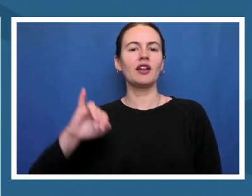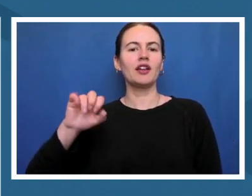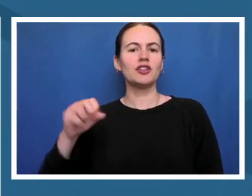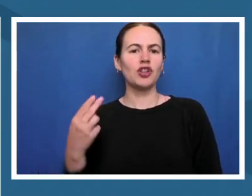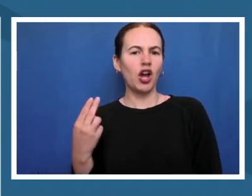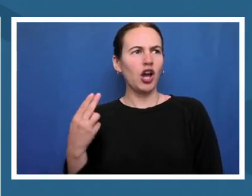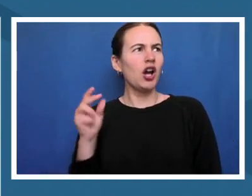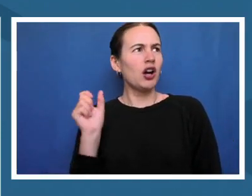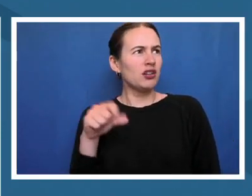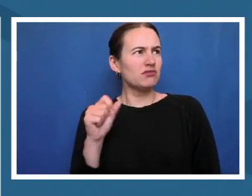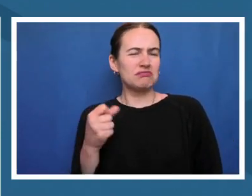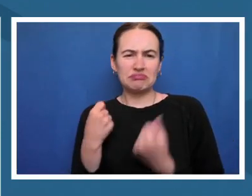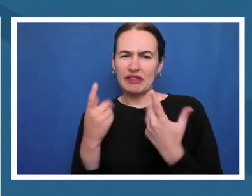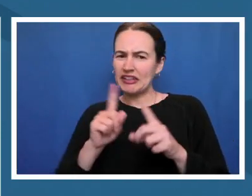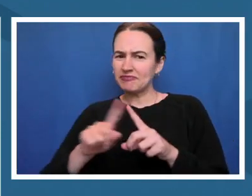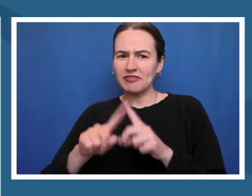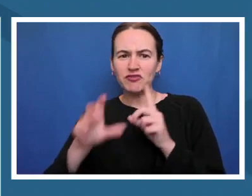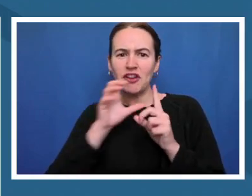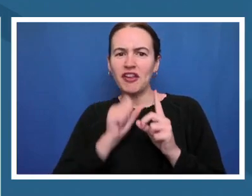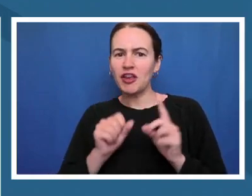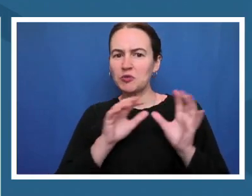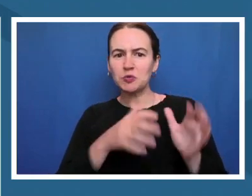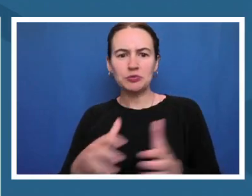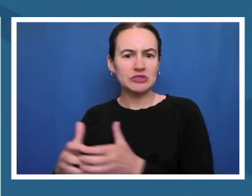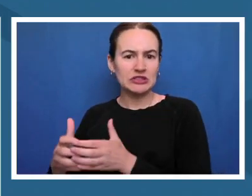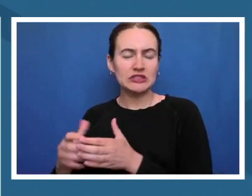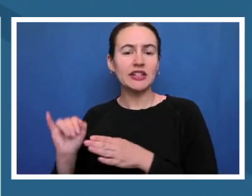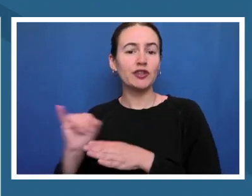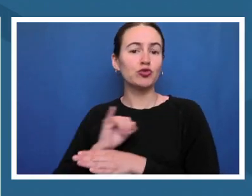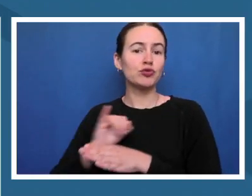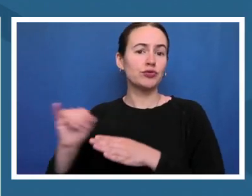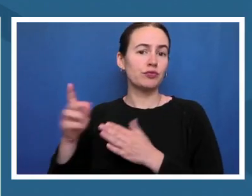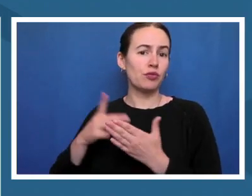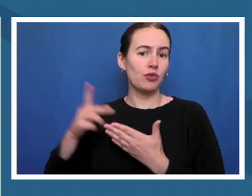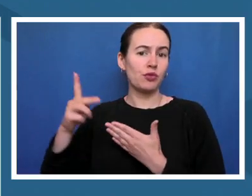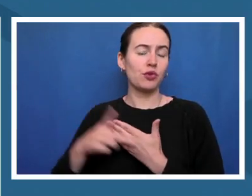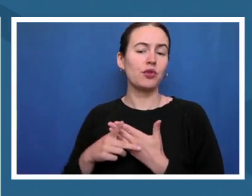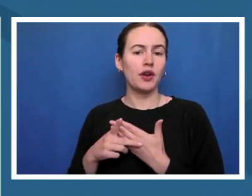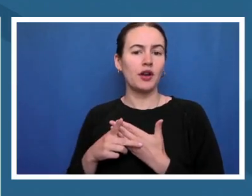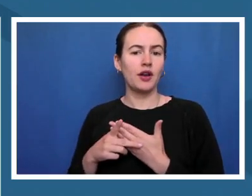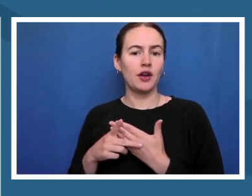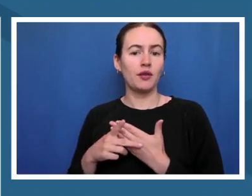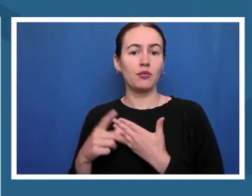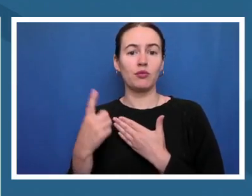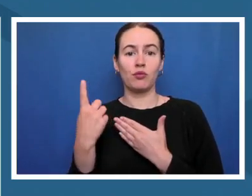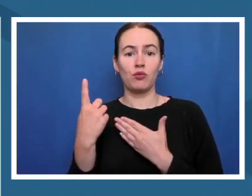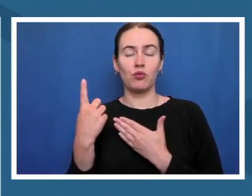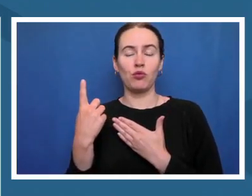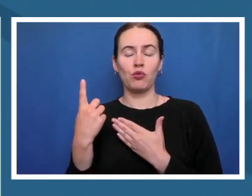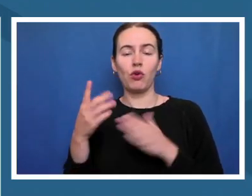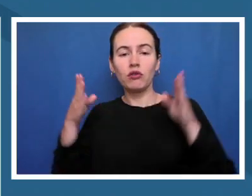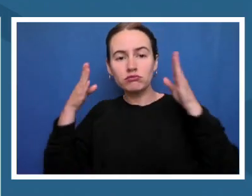age groups i mean so our internship program we have one that focuses on high school